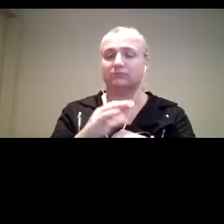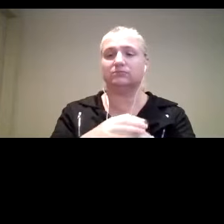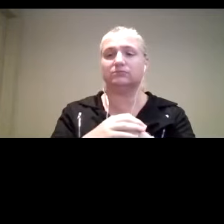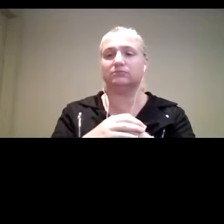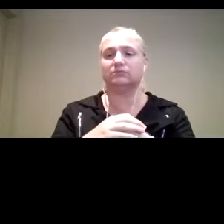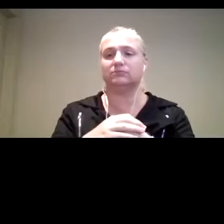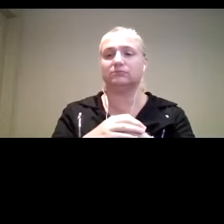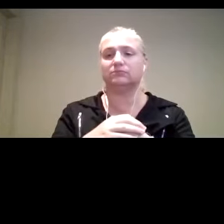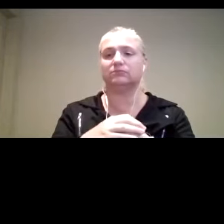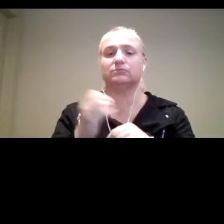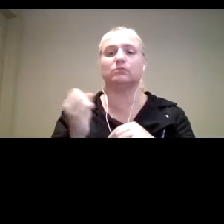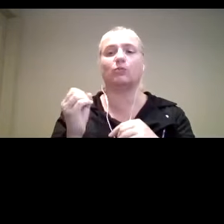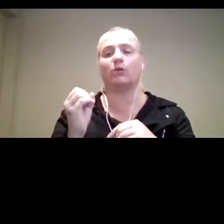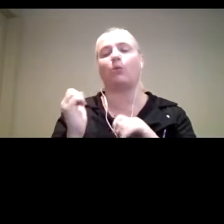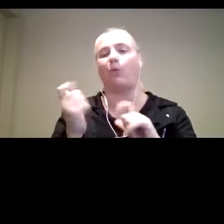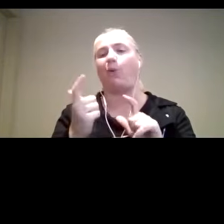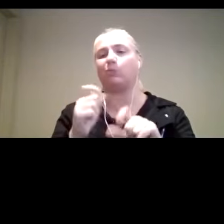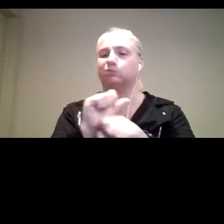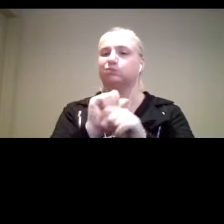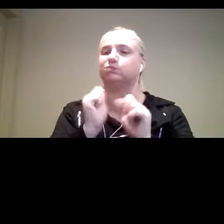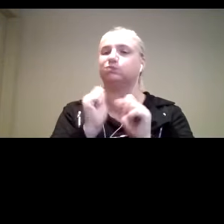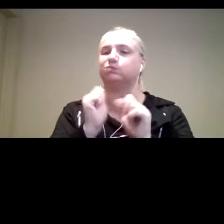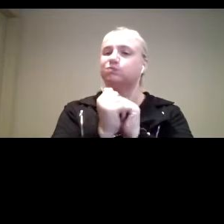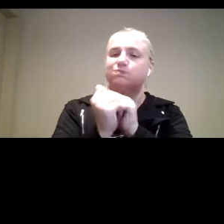And so, we all need to work together to support kids.